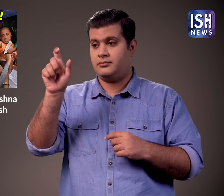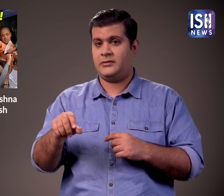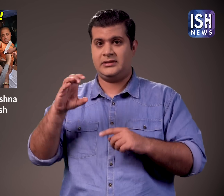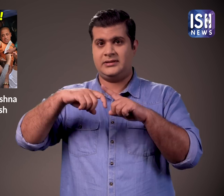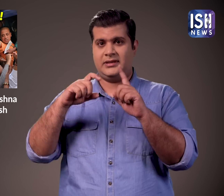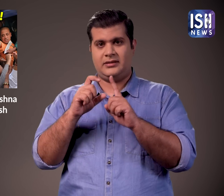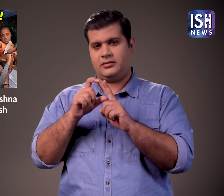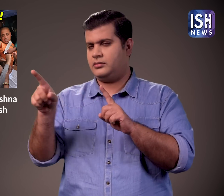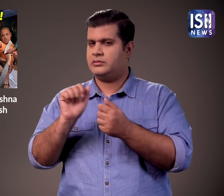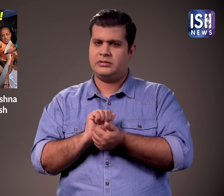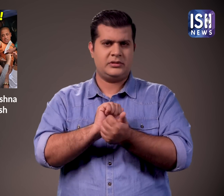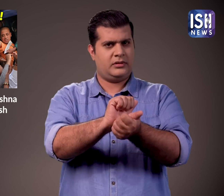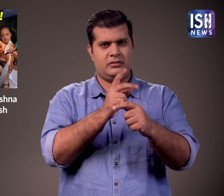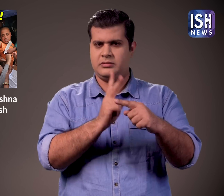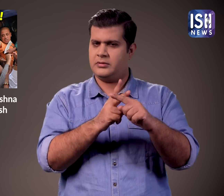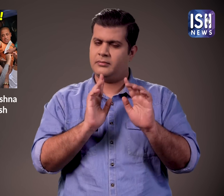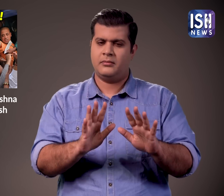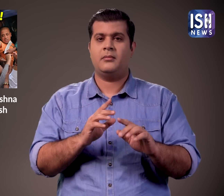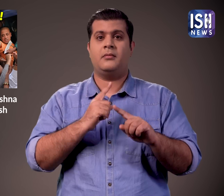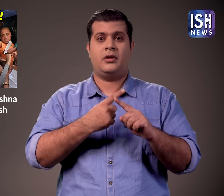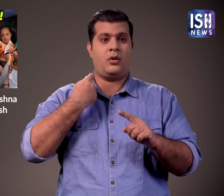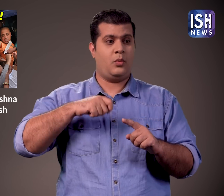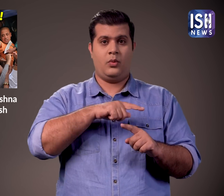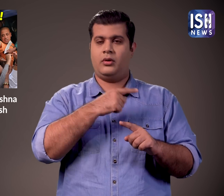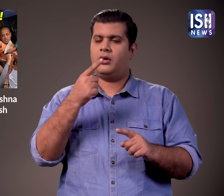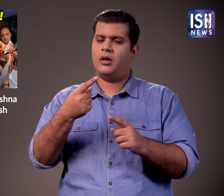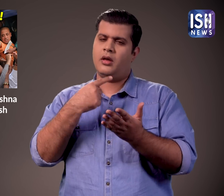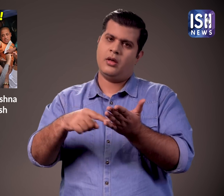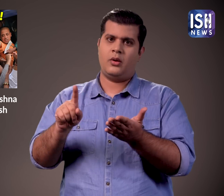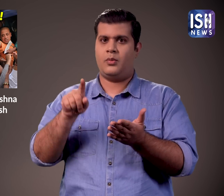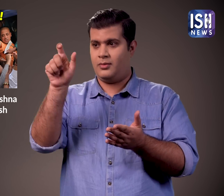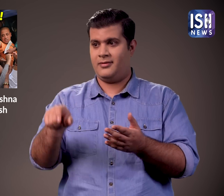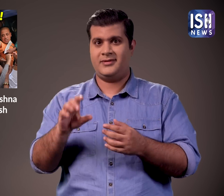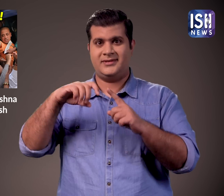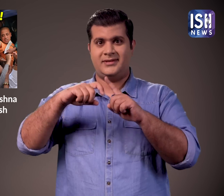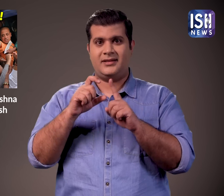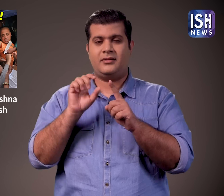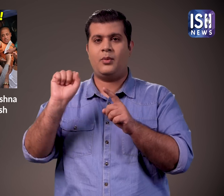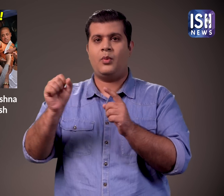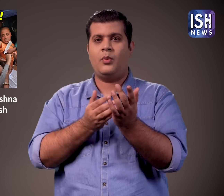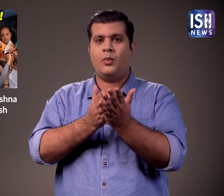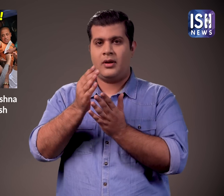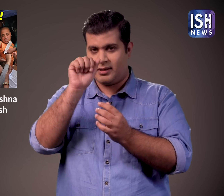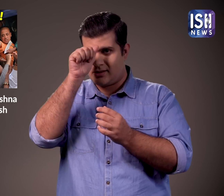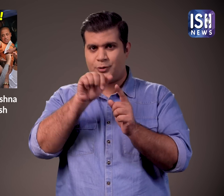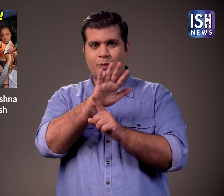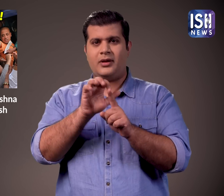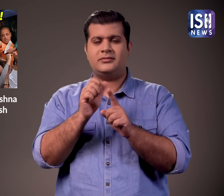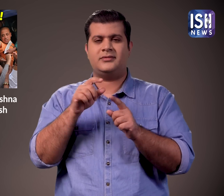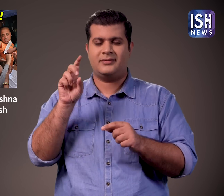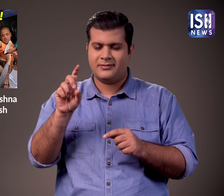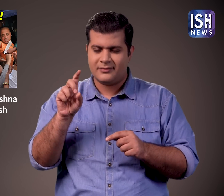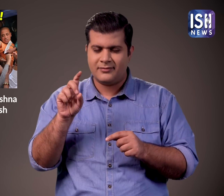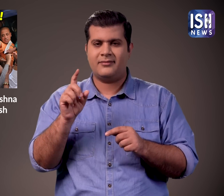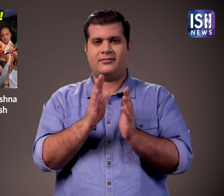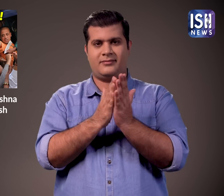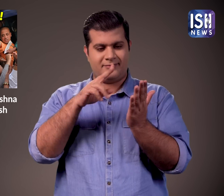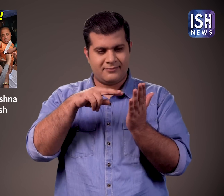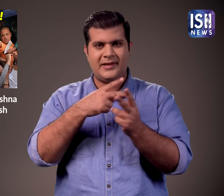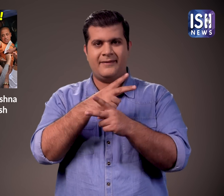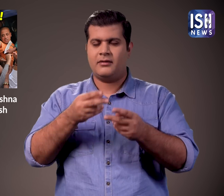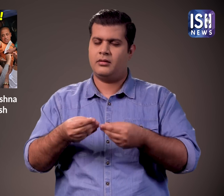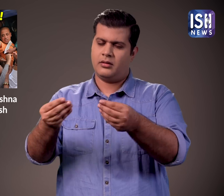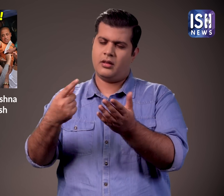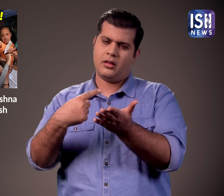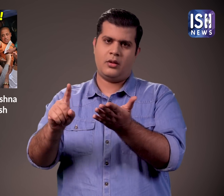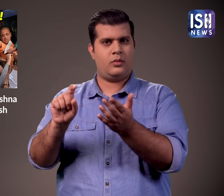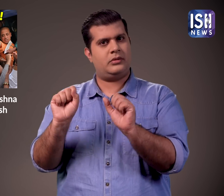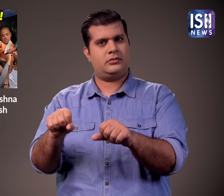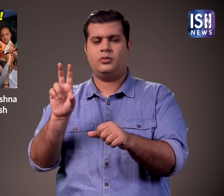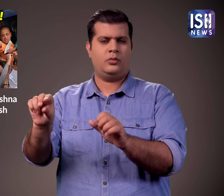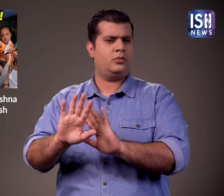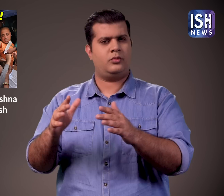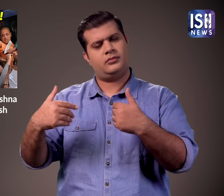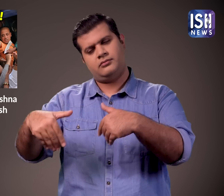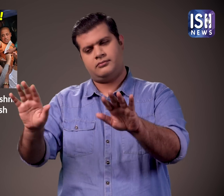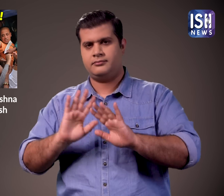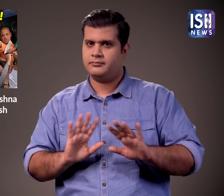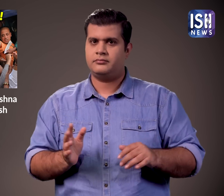Das will remain in jail but he will be allowed to follow all religious rights there.